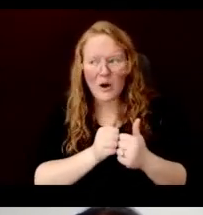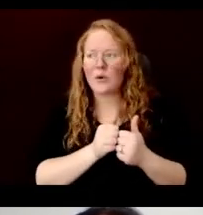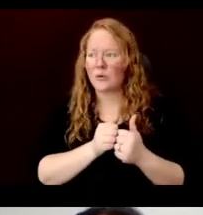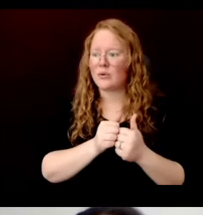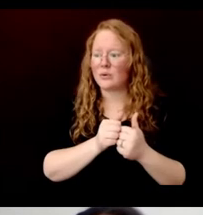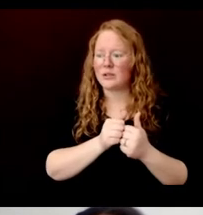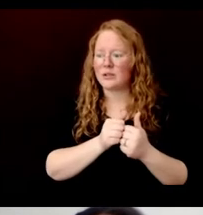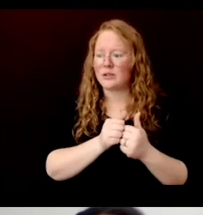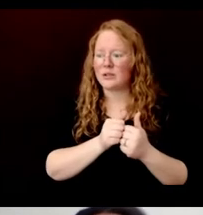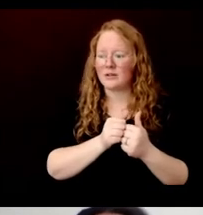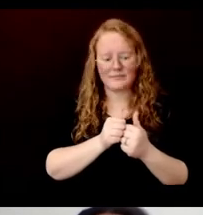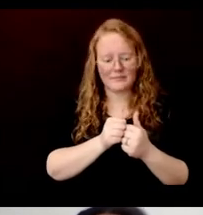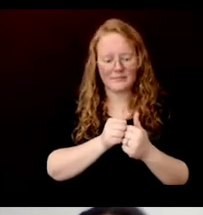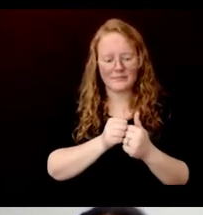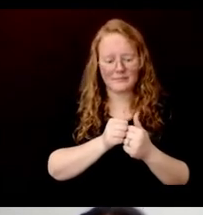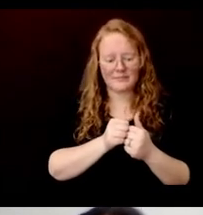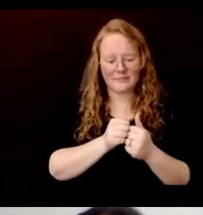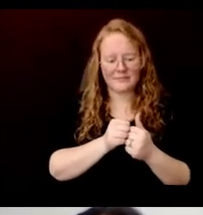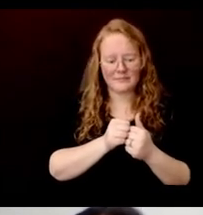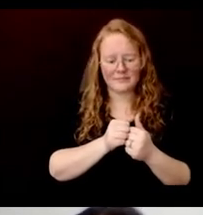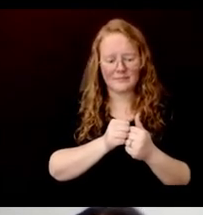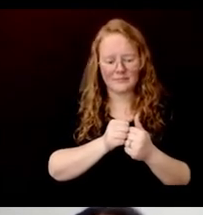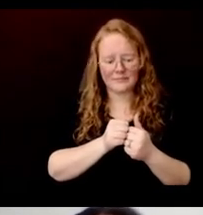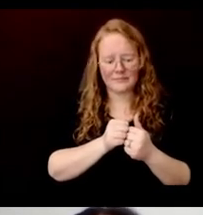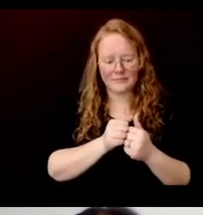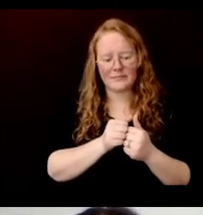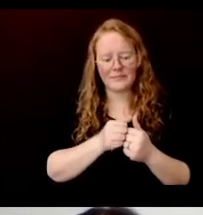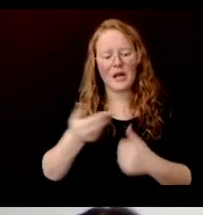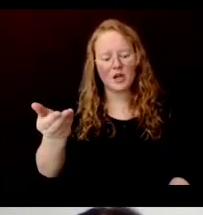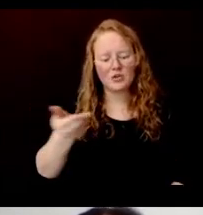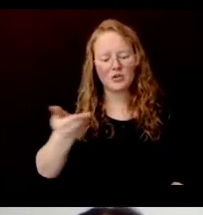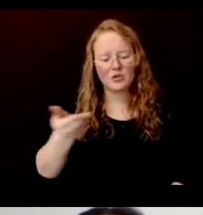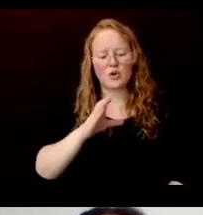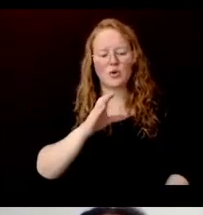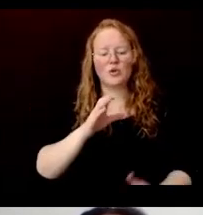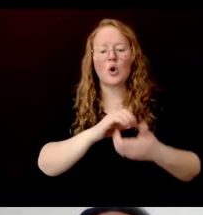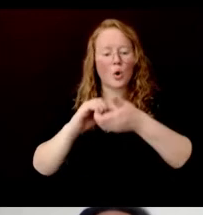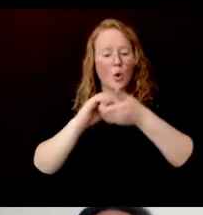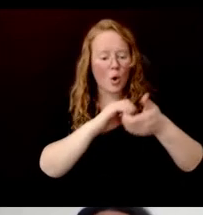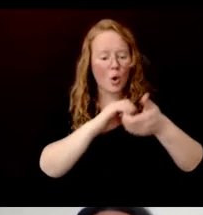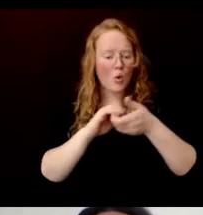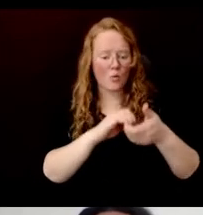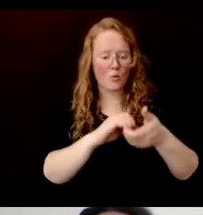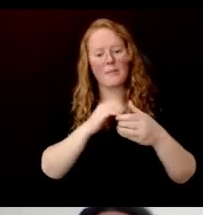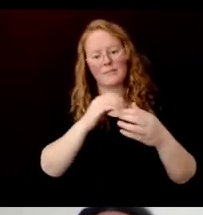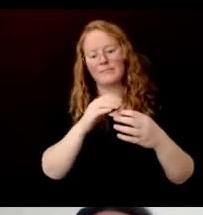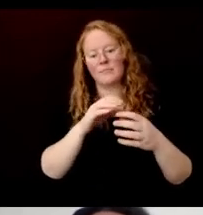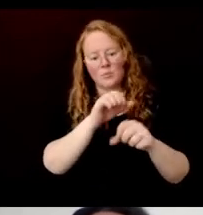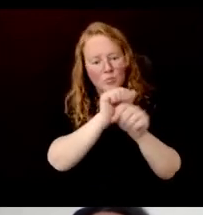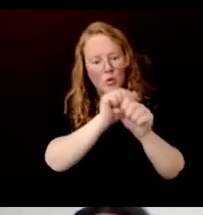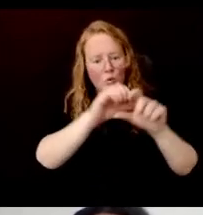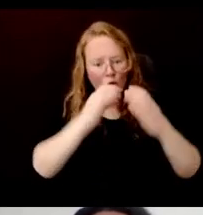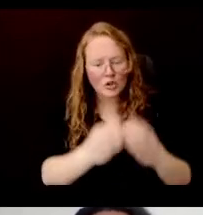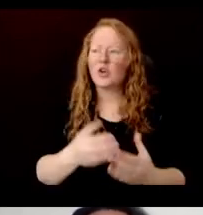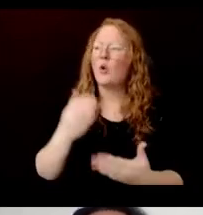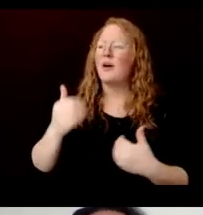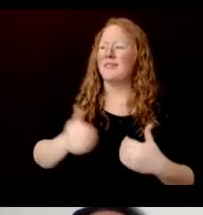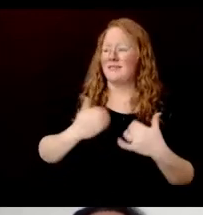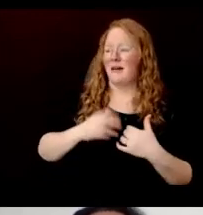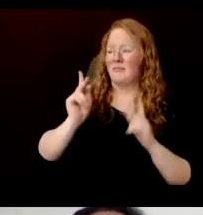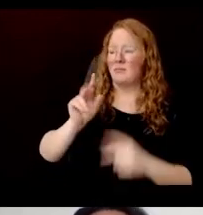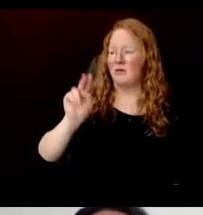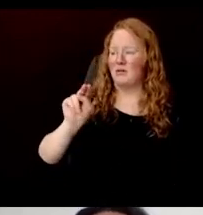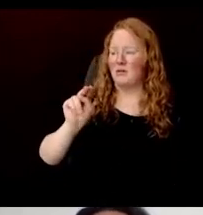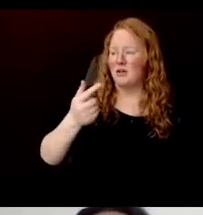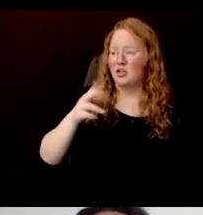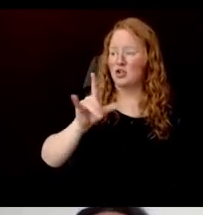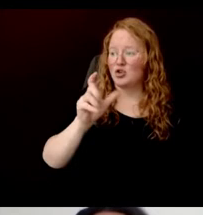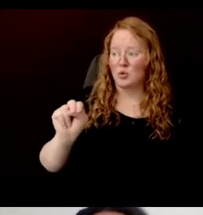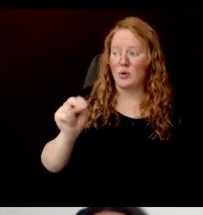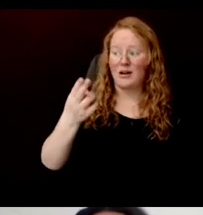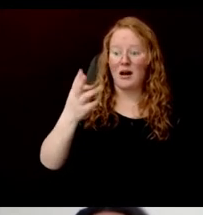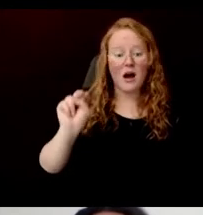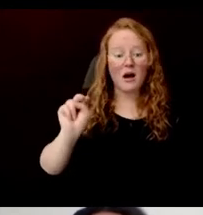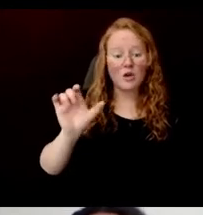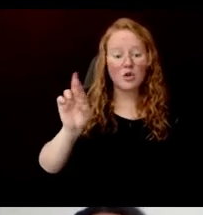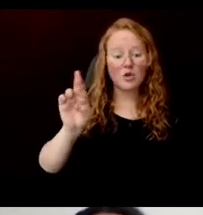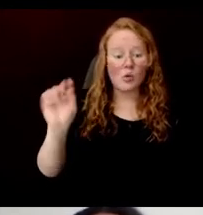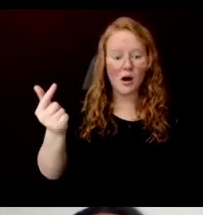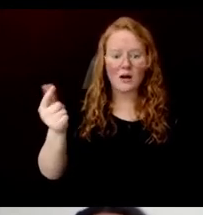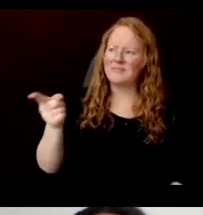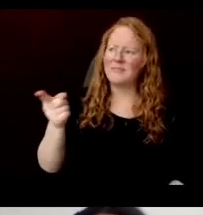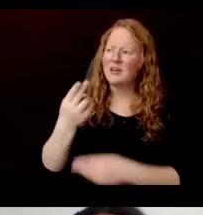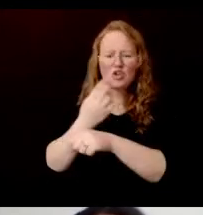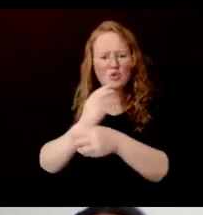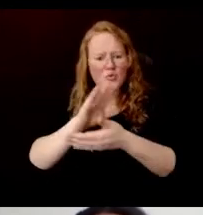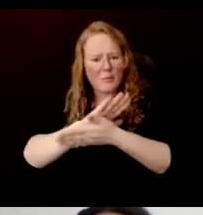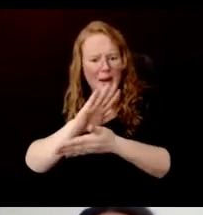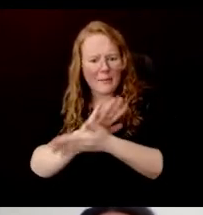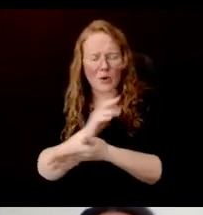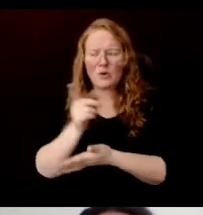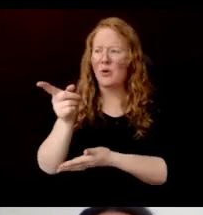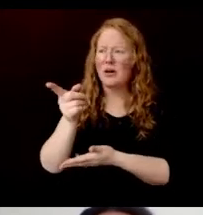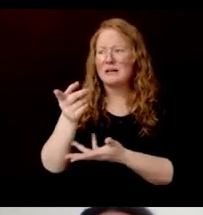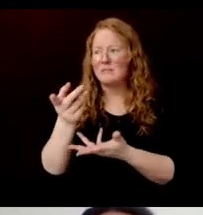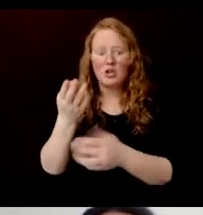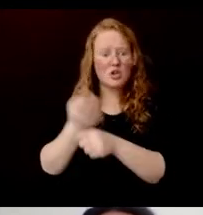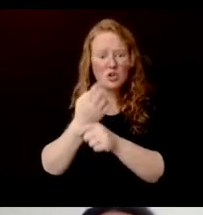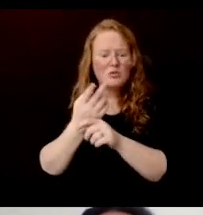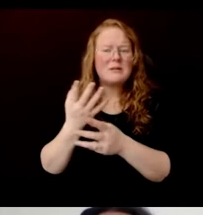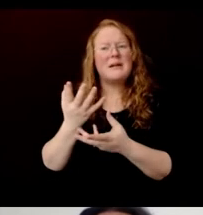Young artists like Nguyen Hung Cuong has rediscovered Vietnamese paper have co-opted it to new traditions that have not been traditionally associated with Vietnamese paper making.